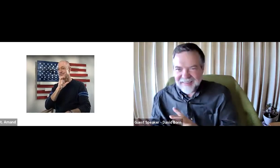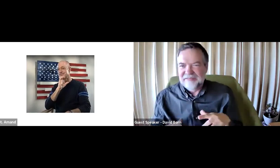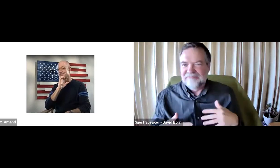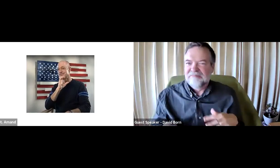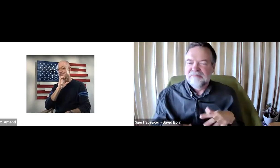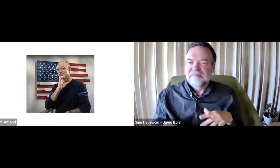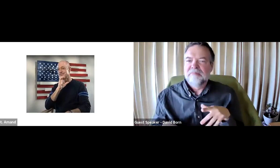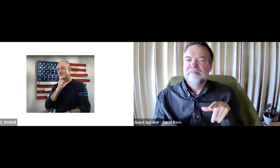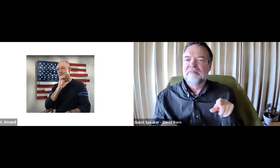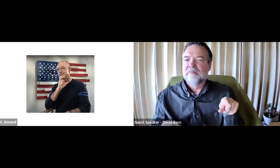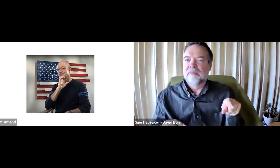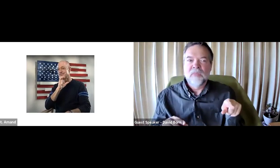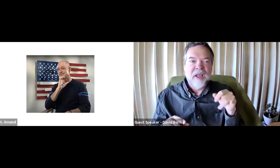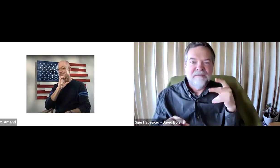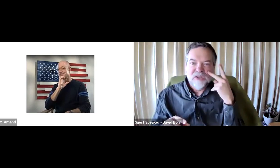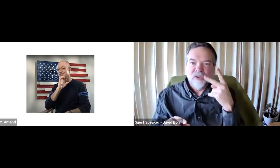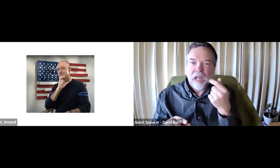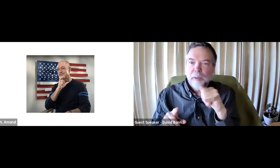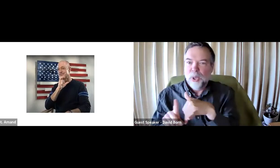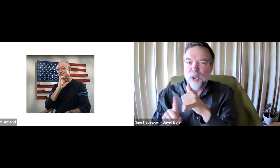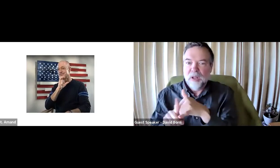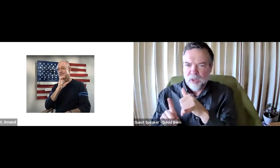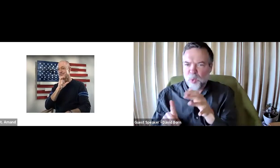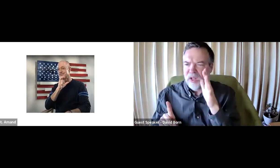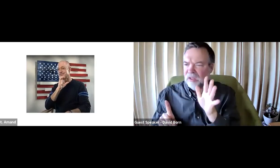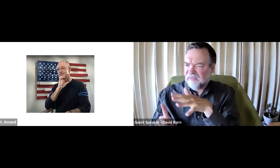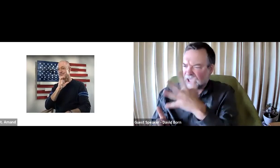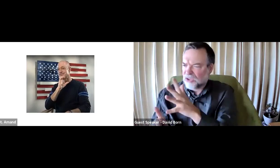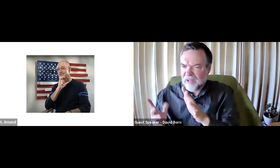And he would say, "Hi, David. How are you?" and say hi to everybody else, too.